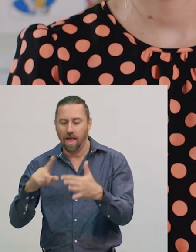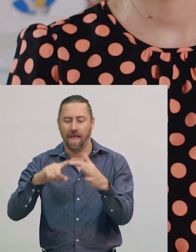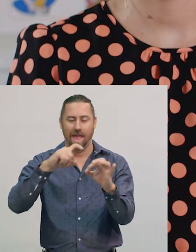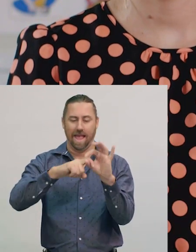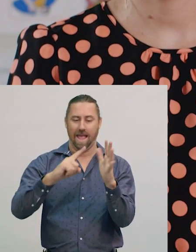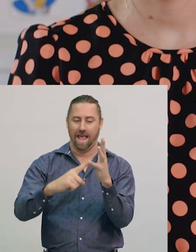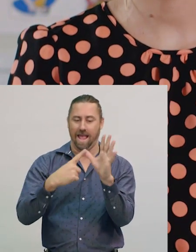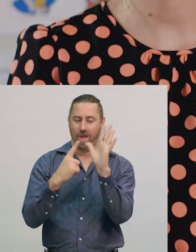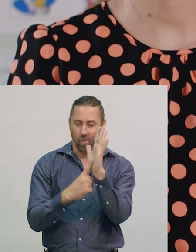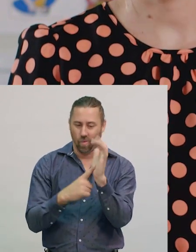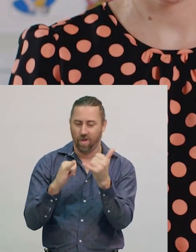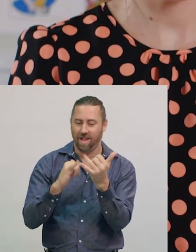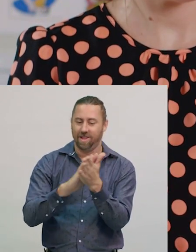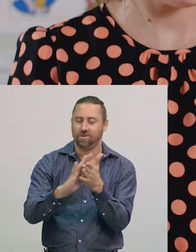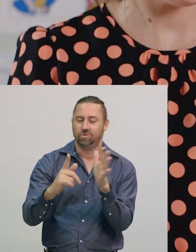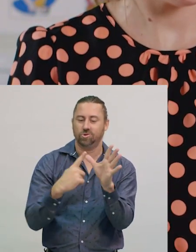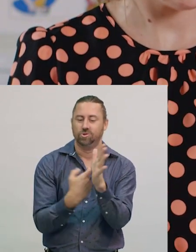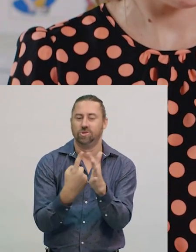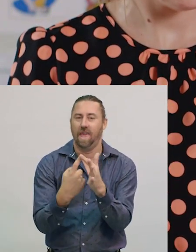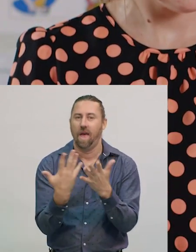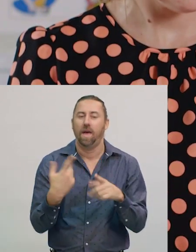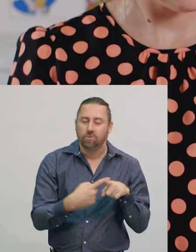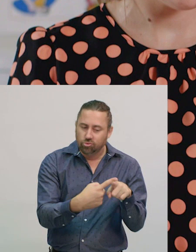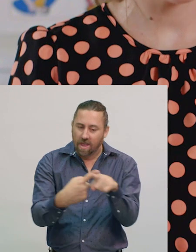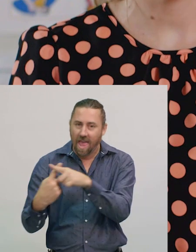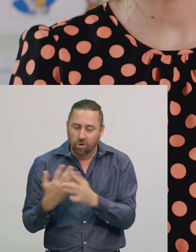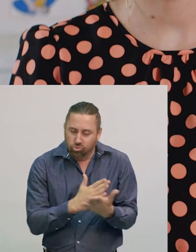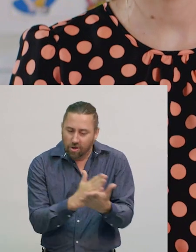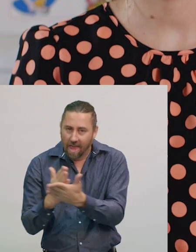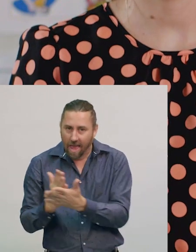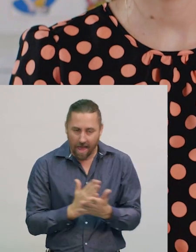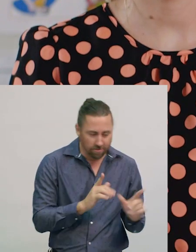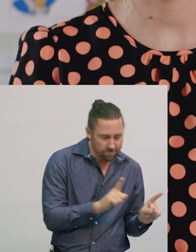The collection of pens has been shared equally.